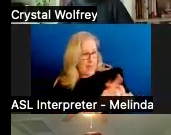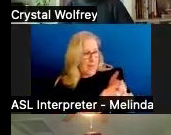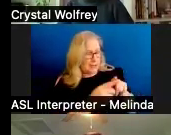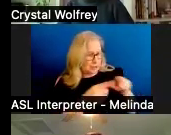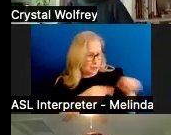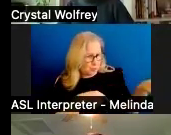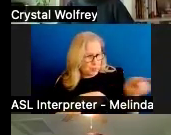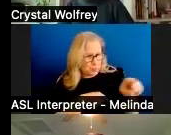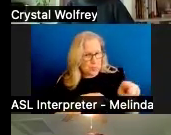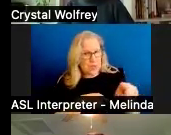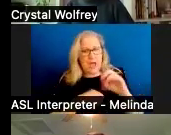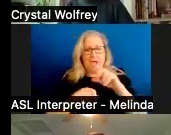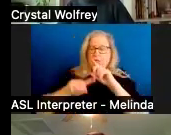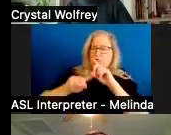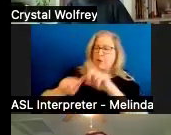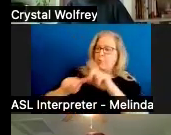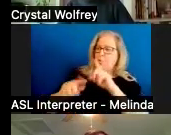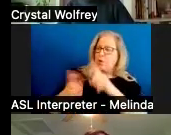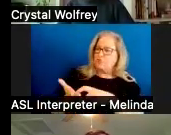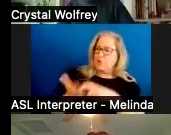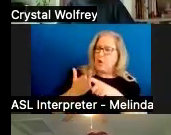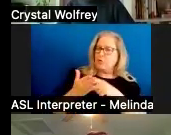and then reporting requirements, even if you get an award.